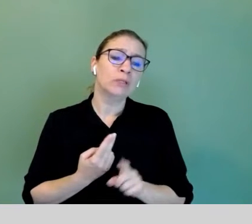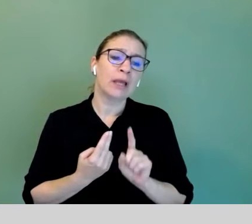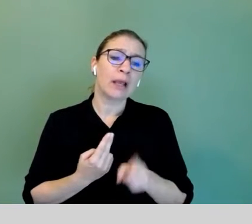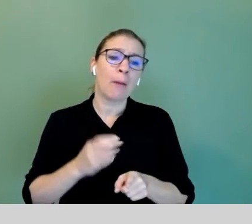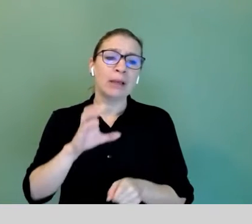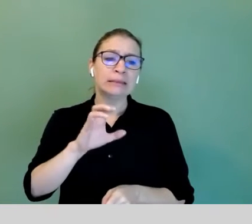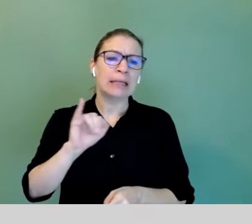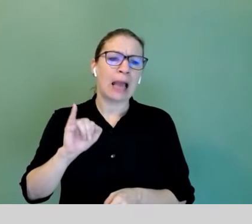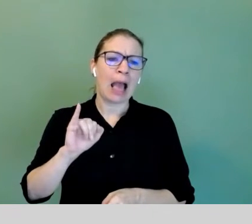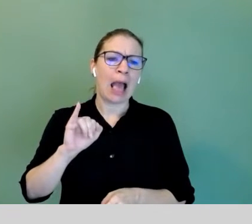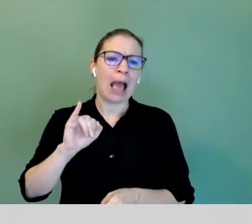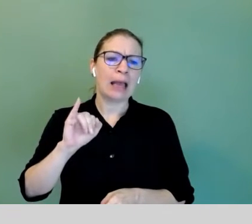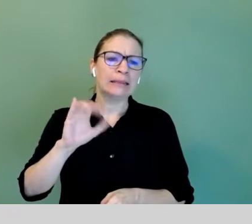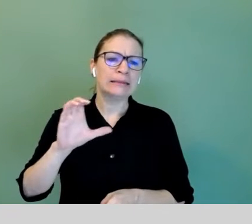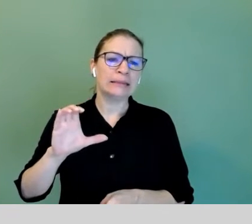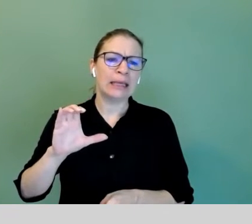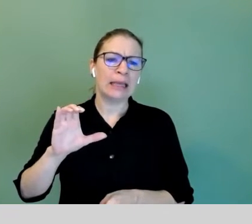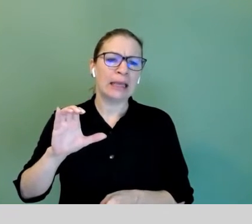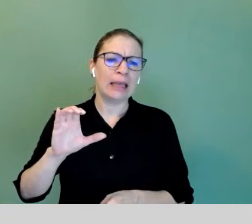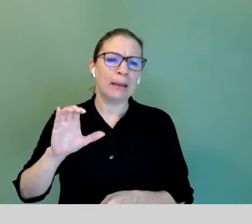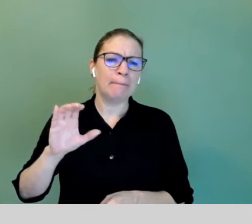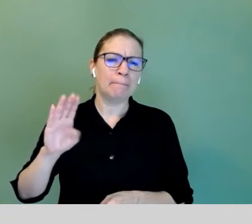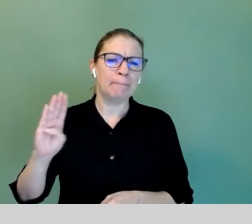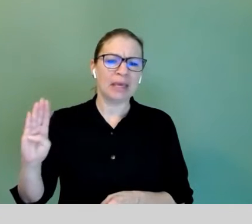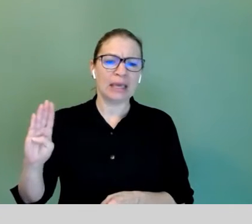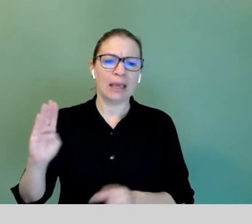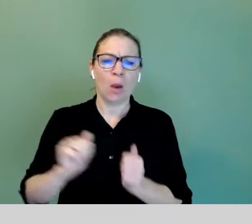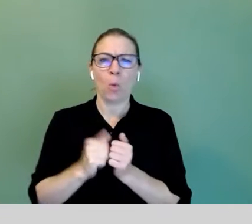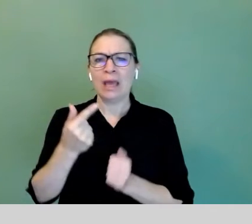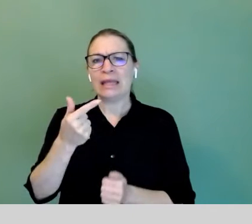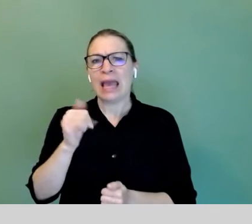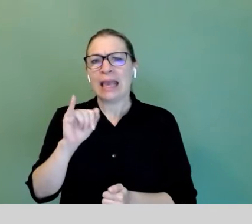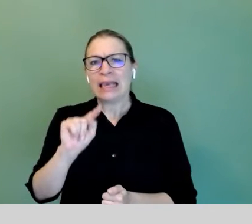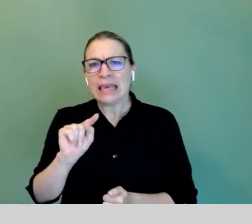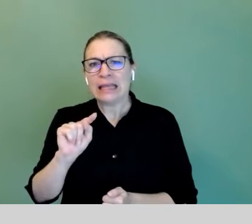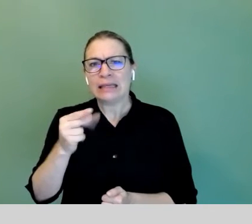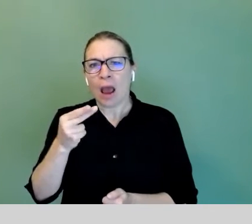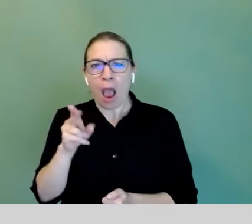with CI/CD of GitLab or GitHub,